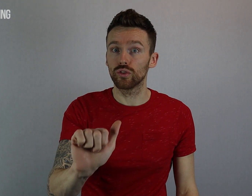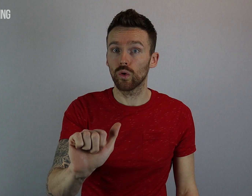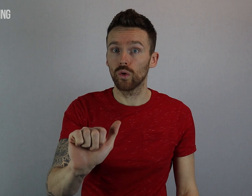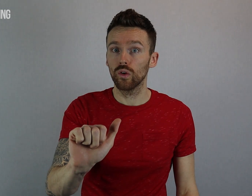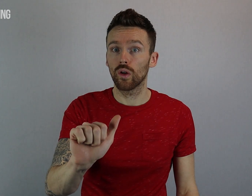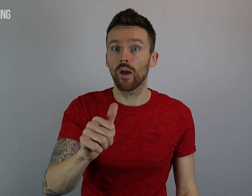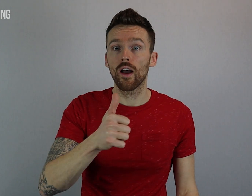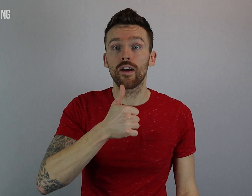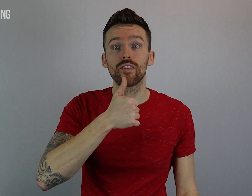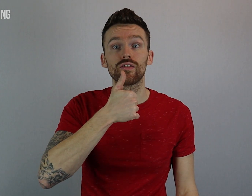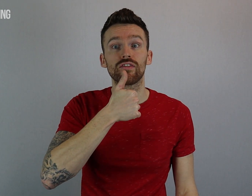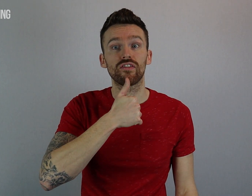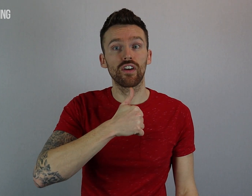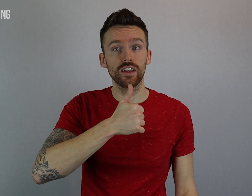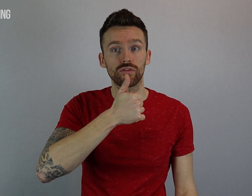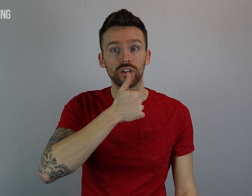your favourite